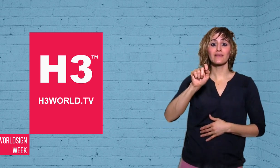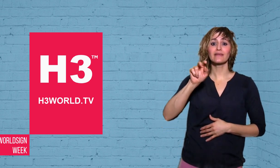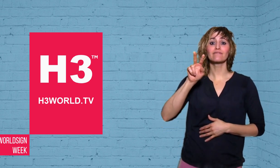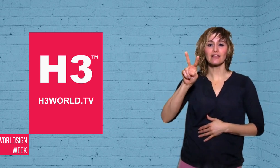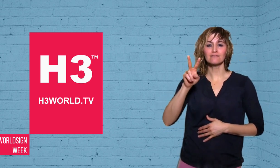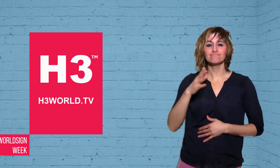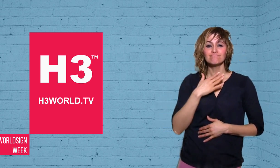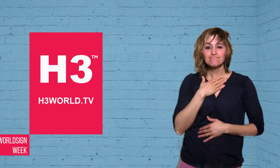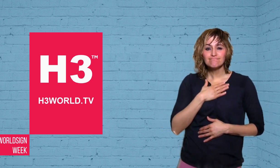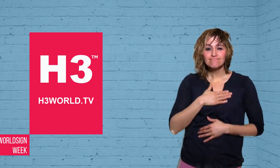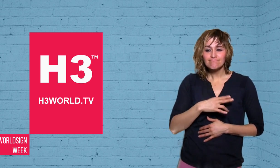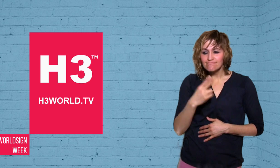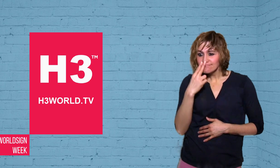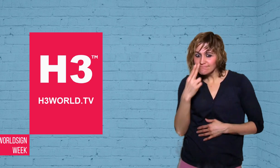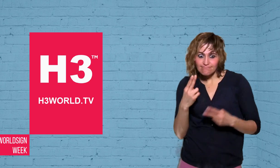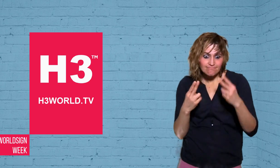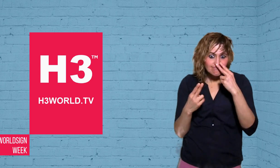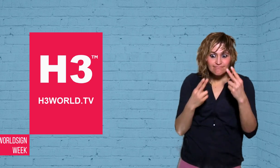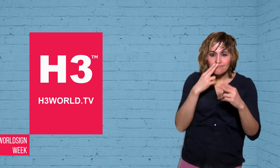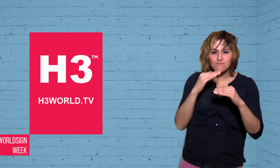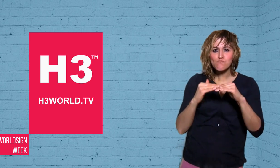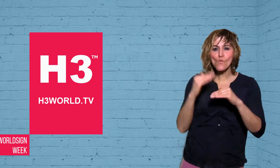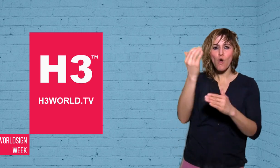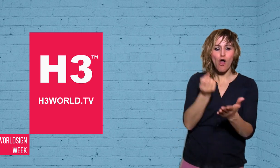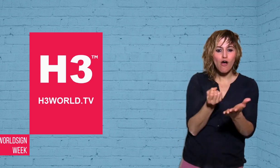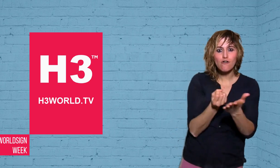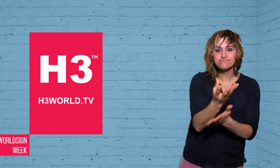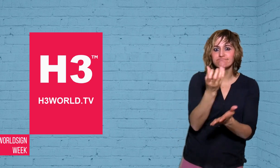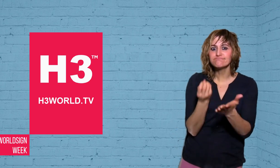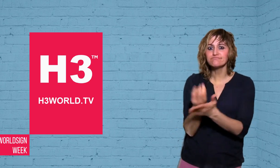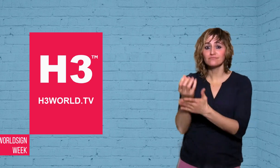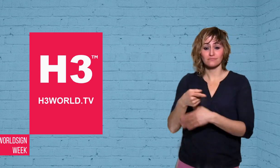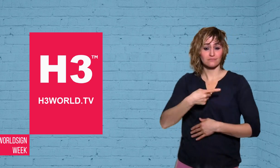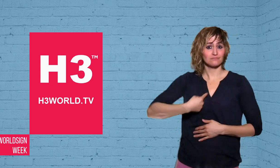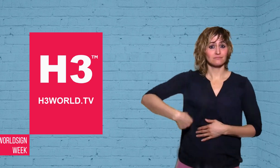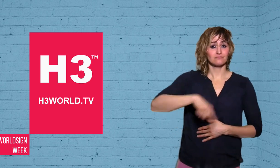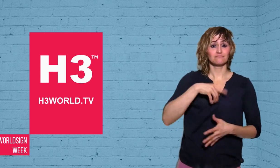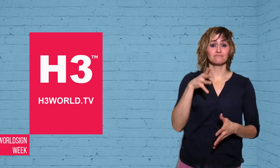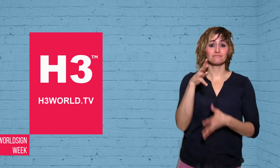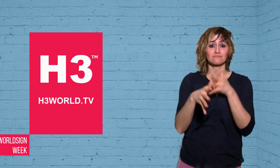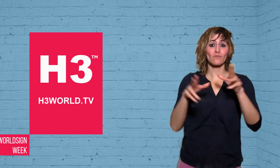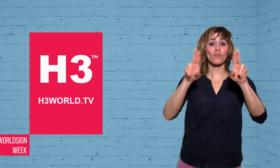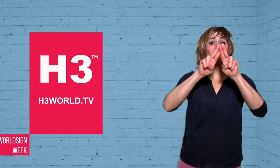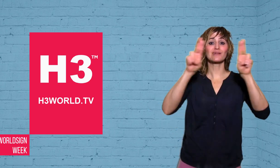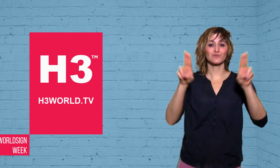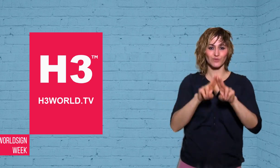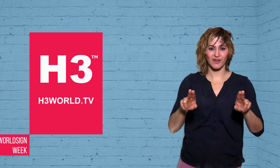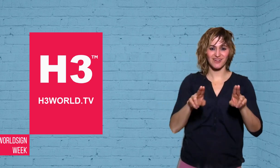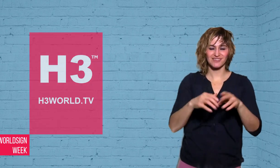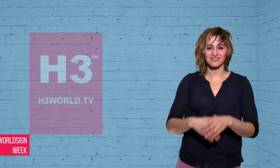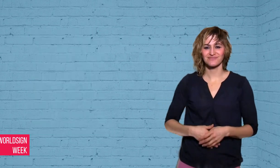in International Sign.